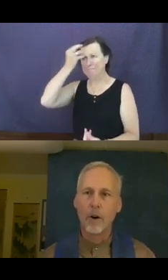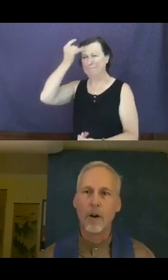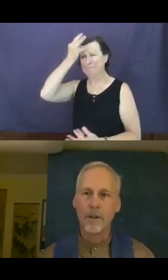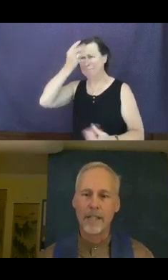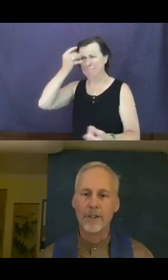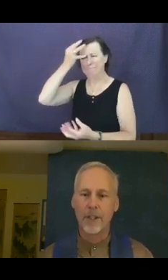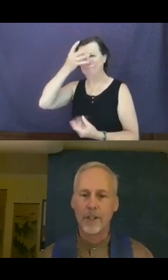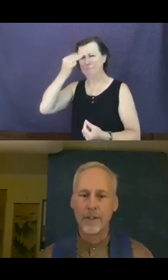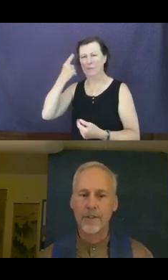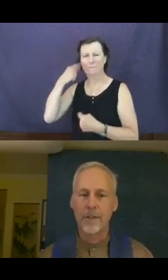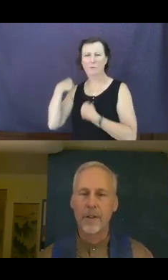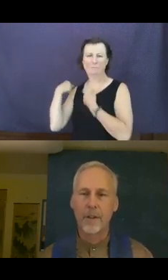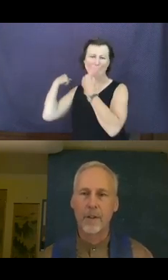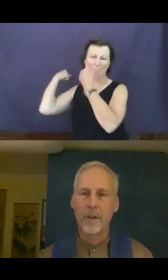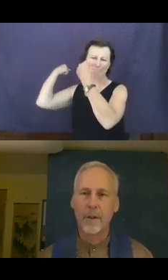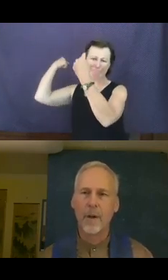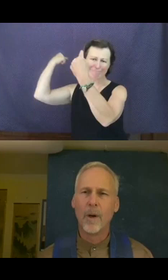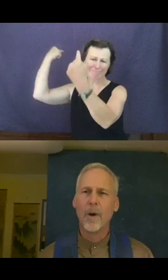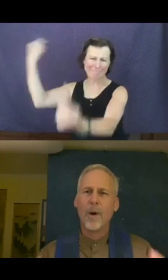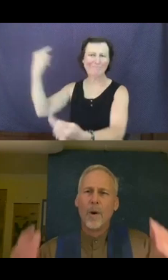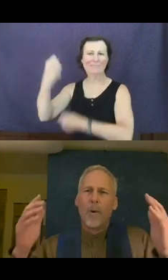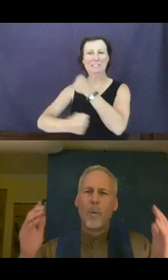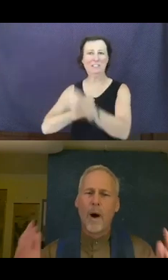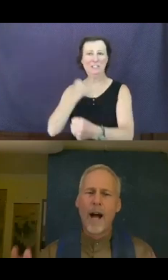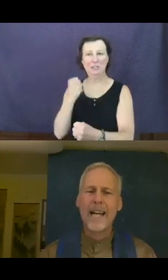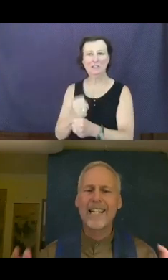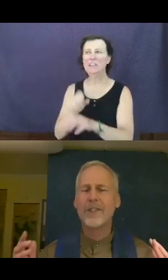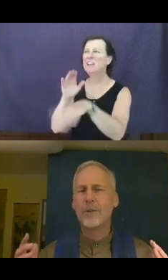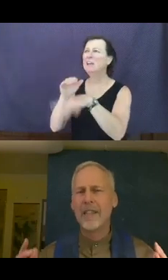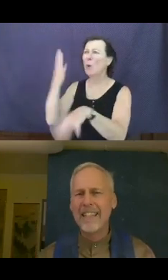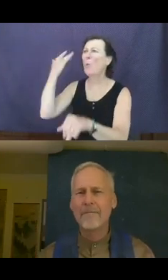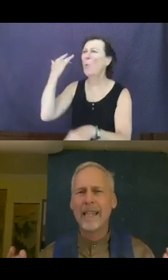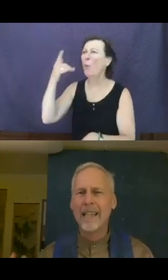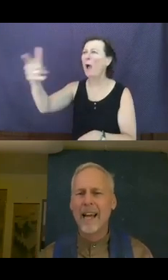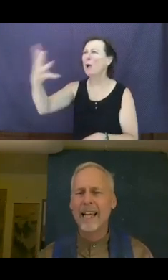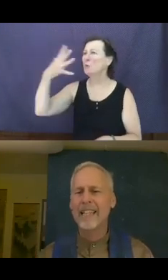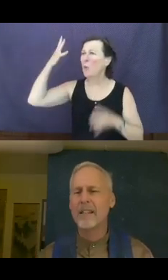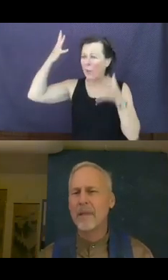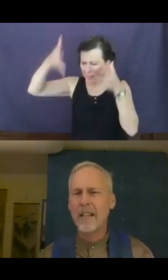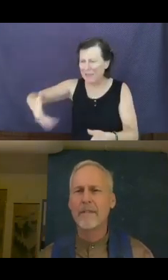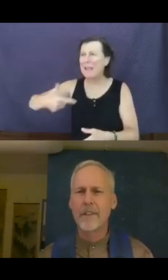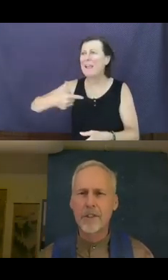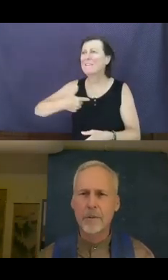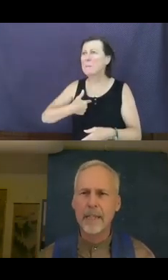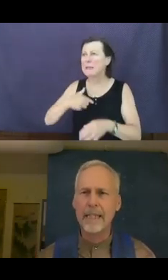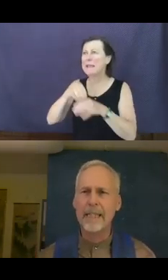all these years, "Why did you leave me lying in the middle of the street